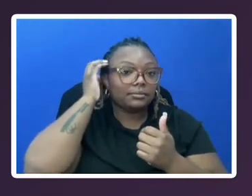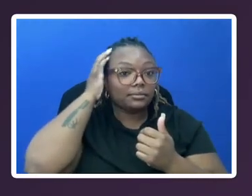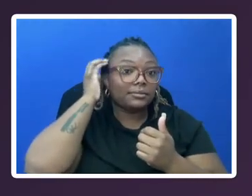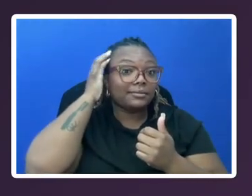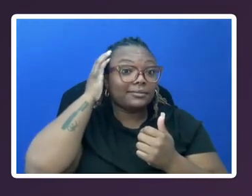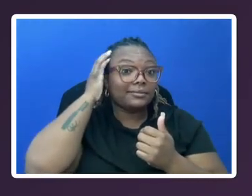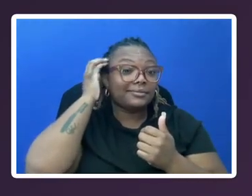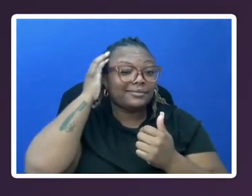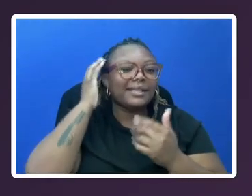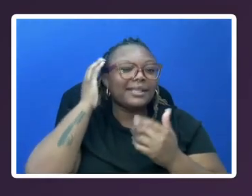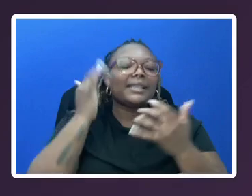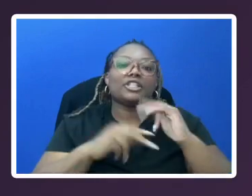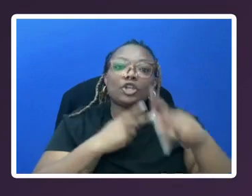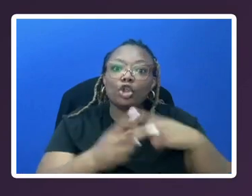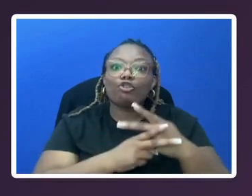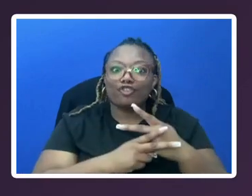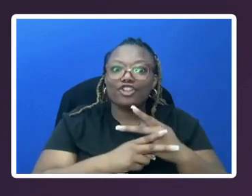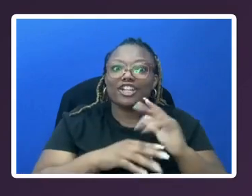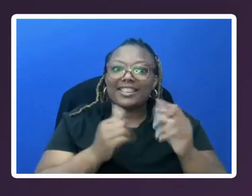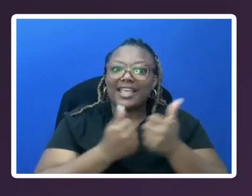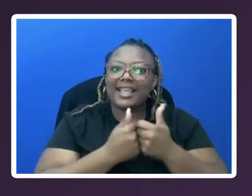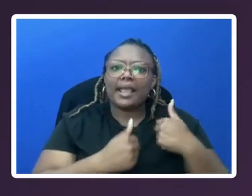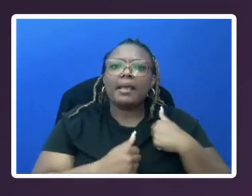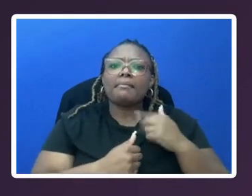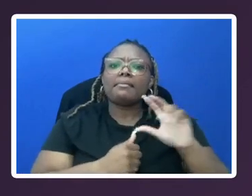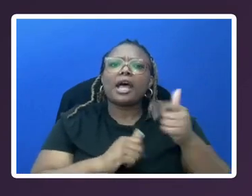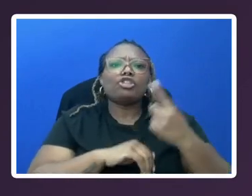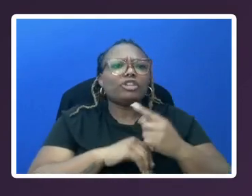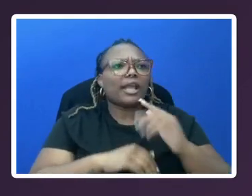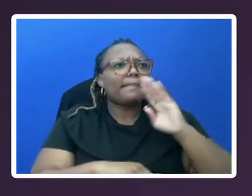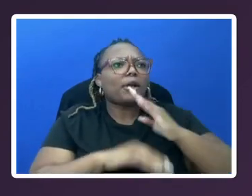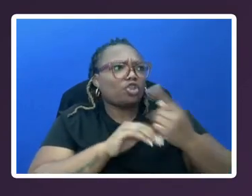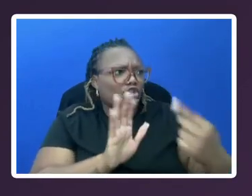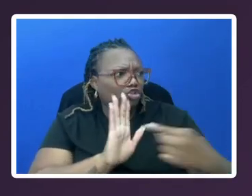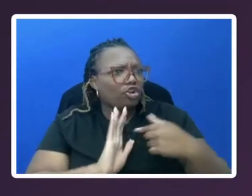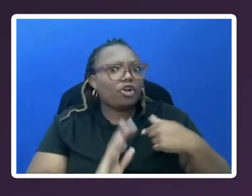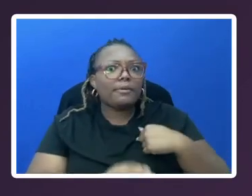the other day. I was curious about, you know, had the narrative changed on that? And how